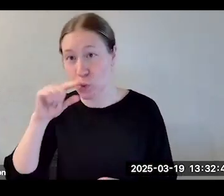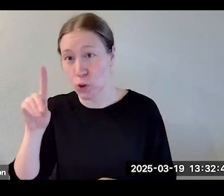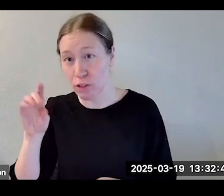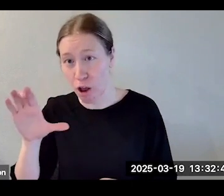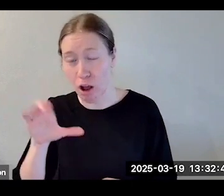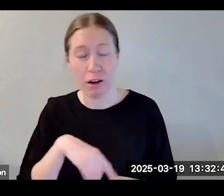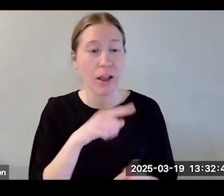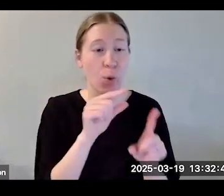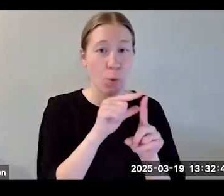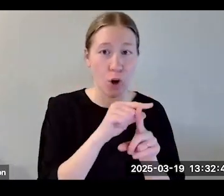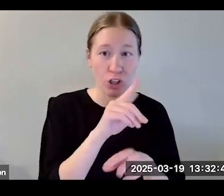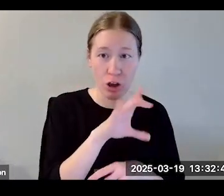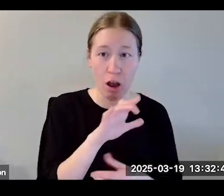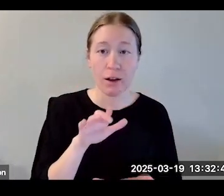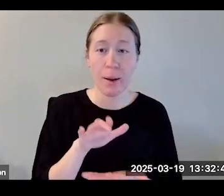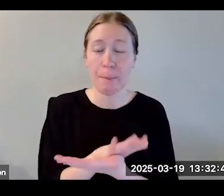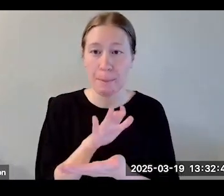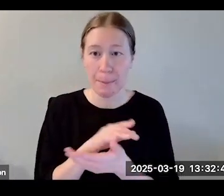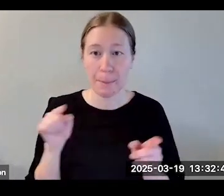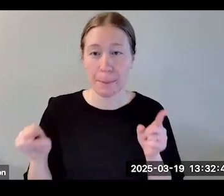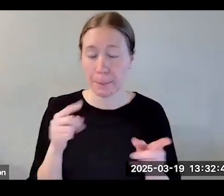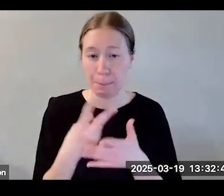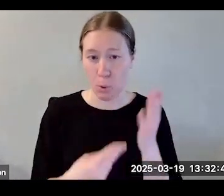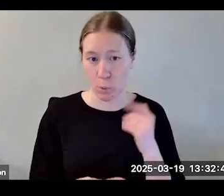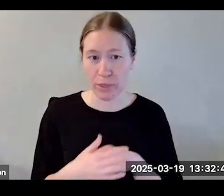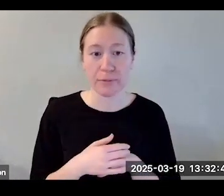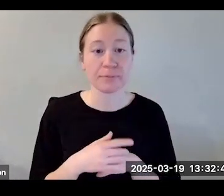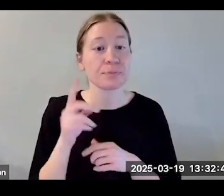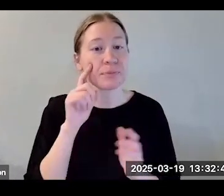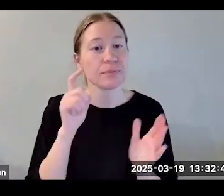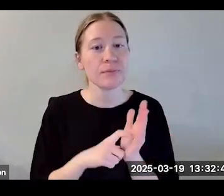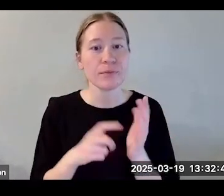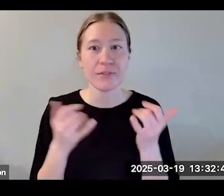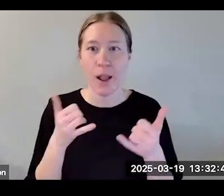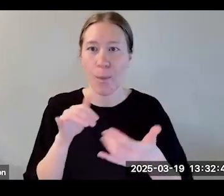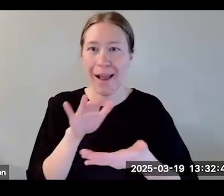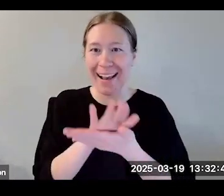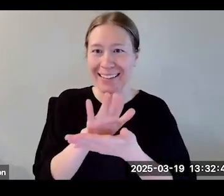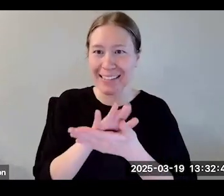So after the bullet item for Academics, we actually have a blank line right here.